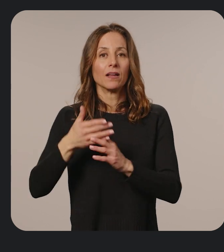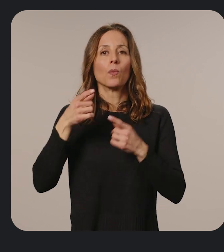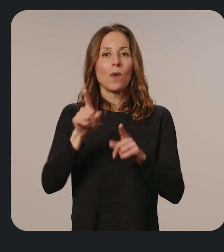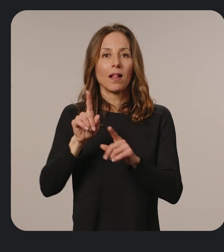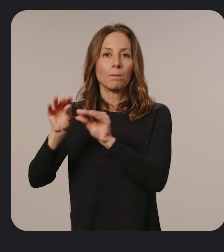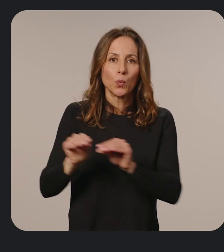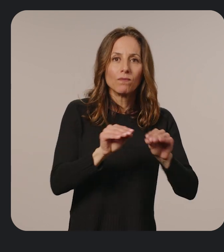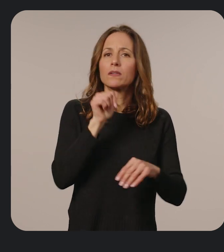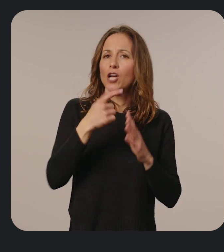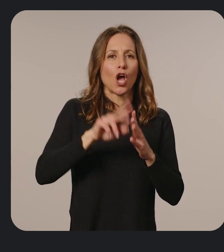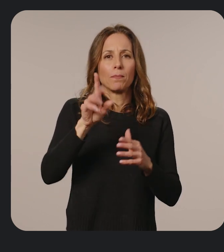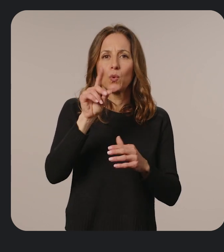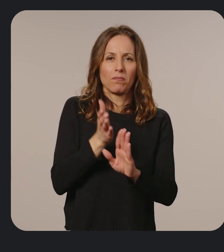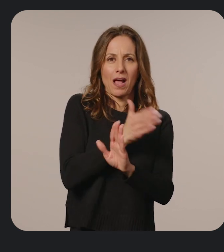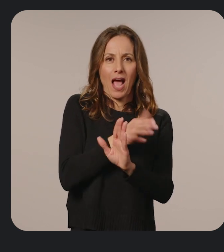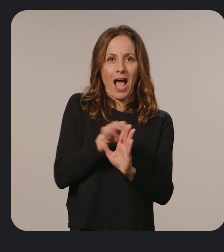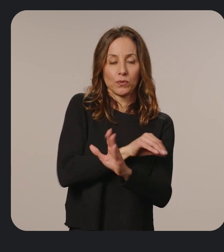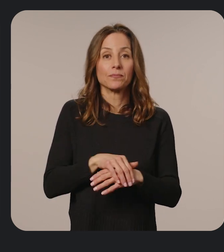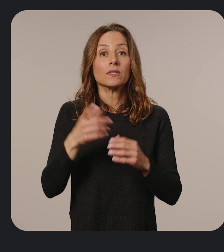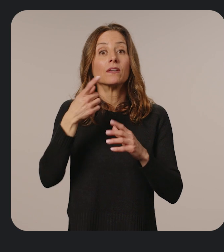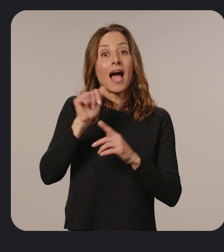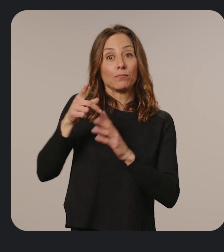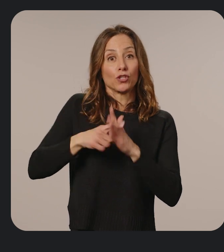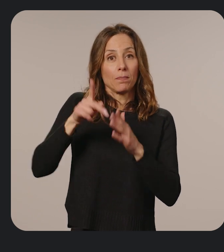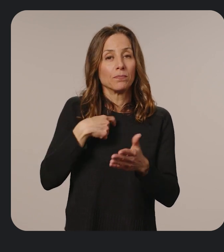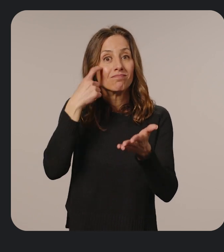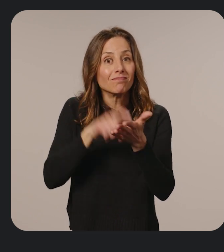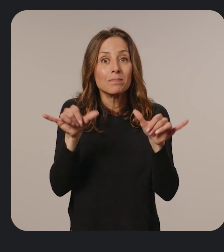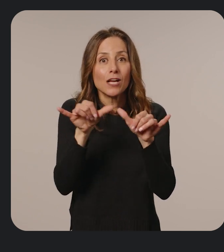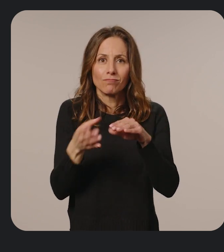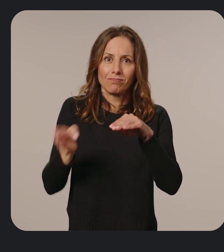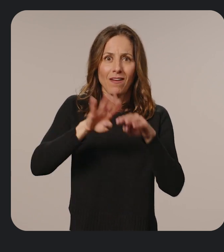while moving all non-startup code outside of it. Apart from app startup, we measured up